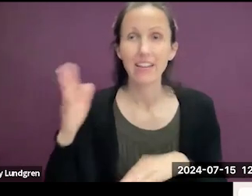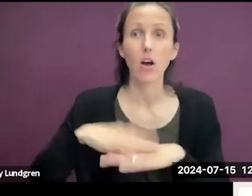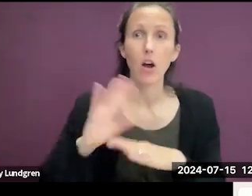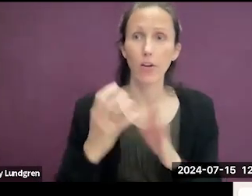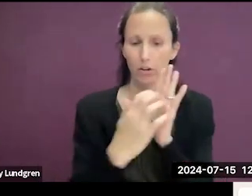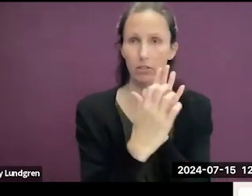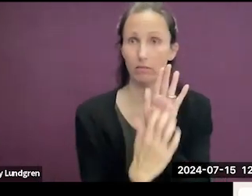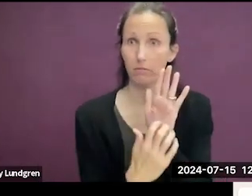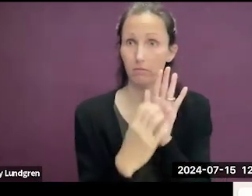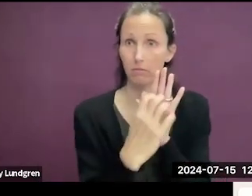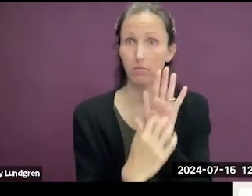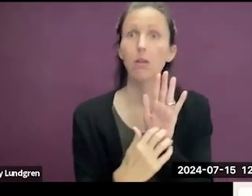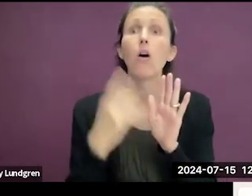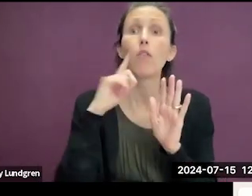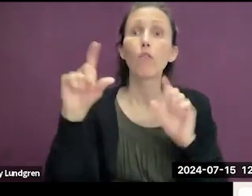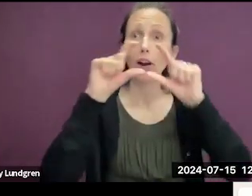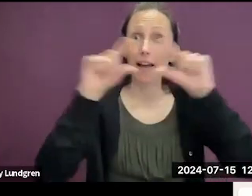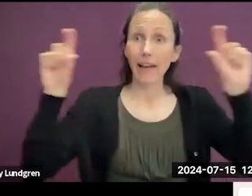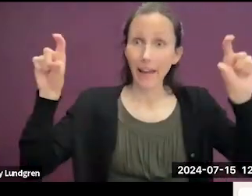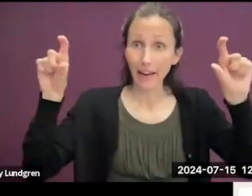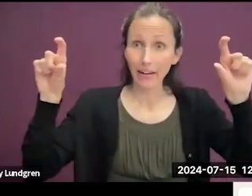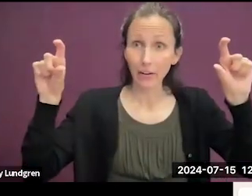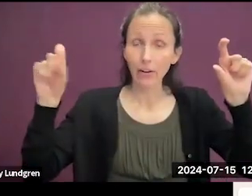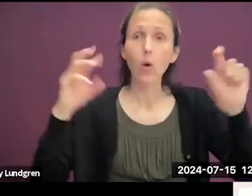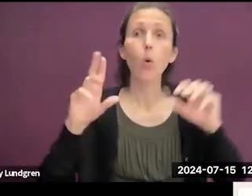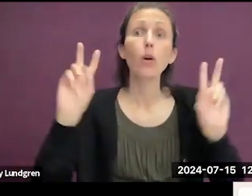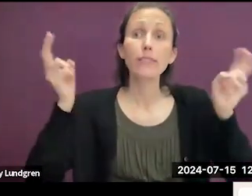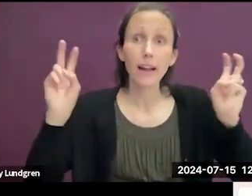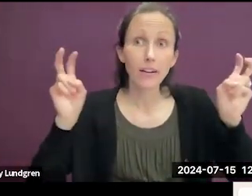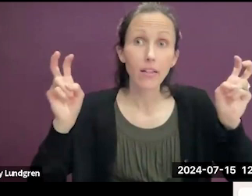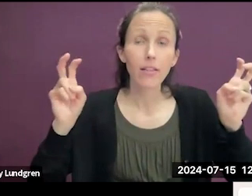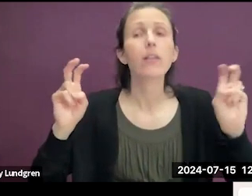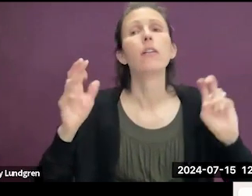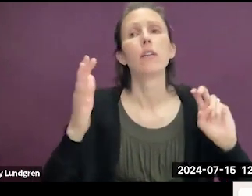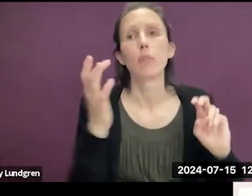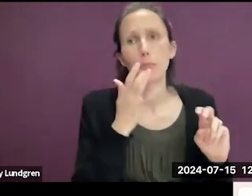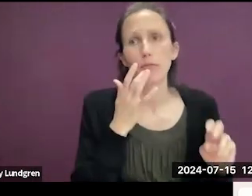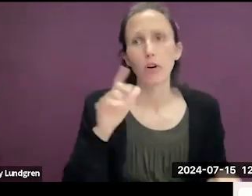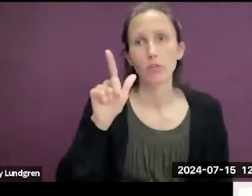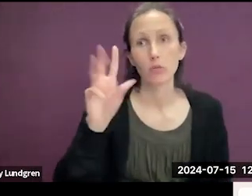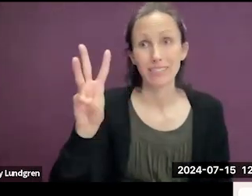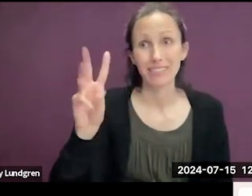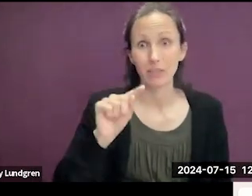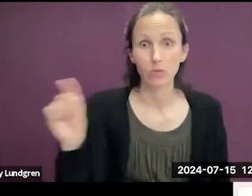and then go a lot larger for anything that's a heading or a title. So anywhere from 26 to 44-point font.